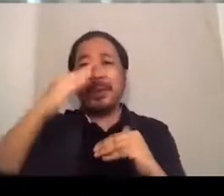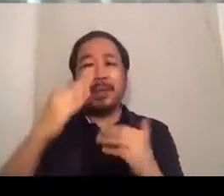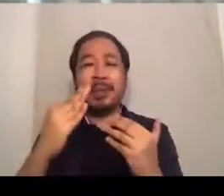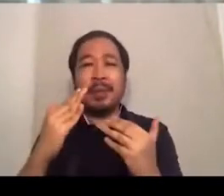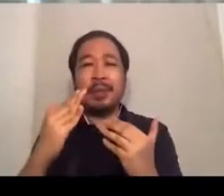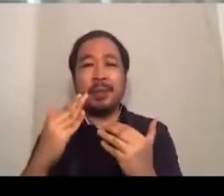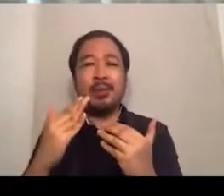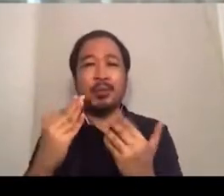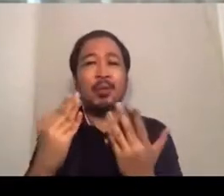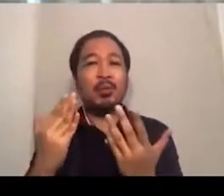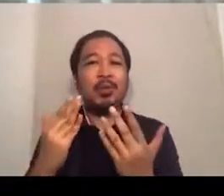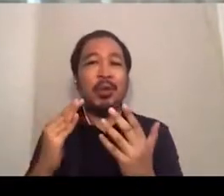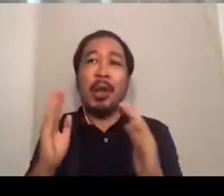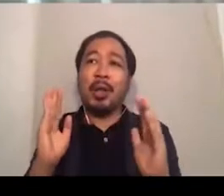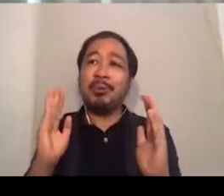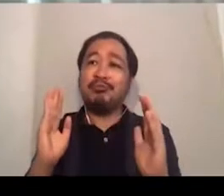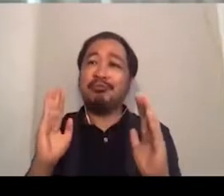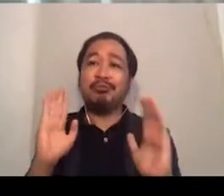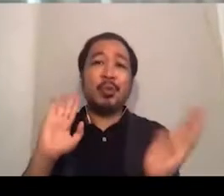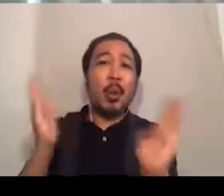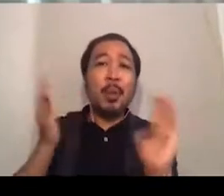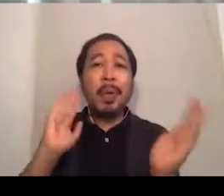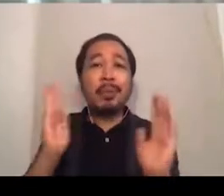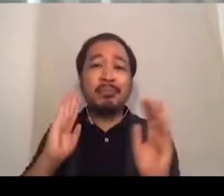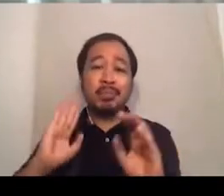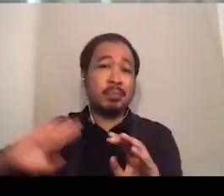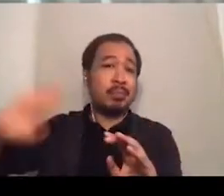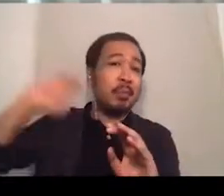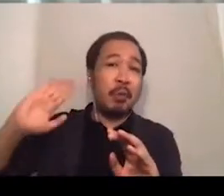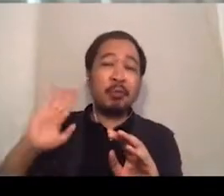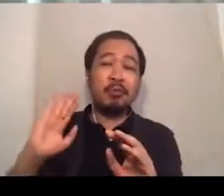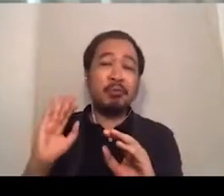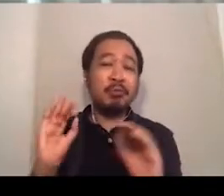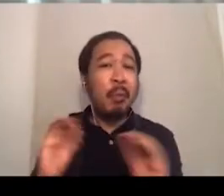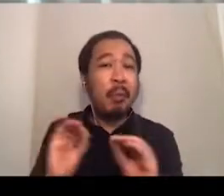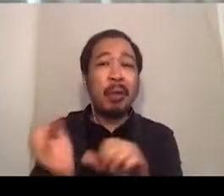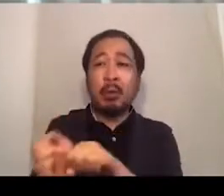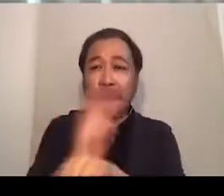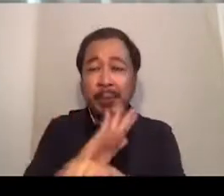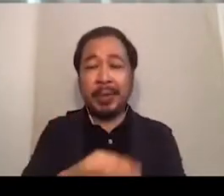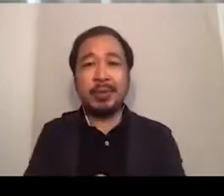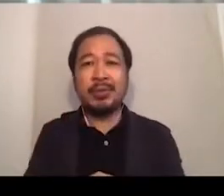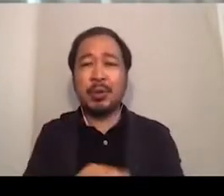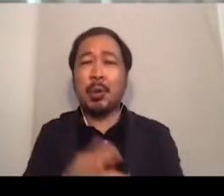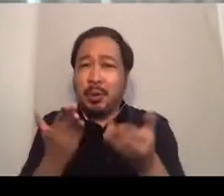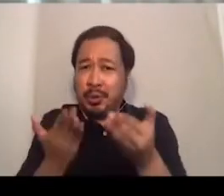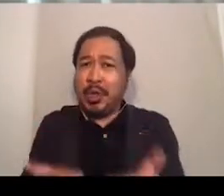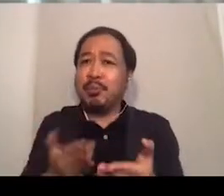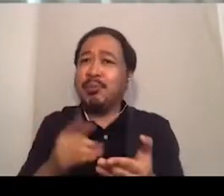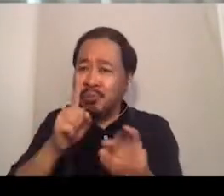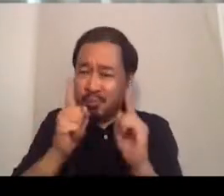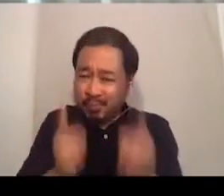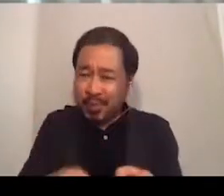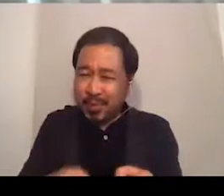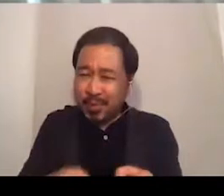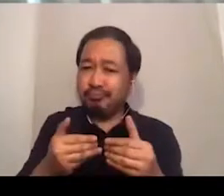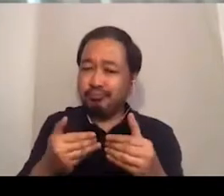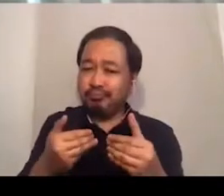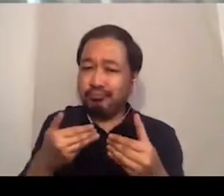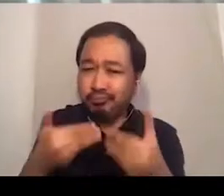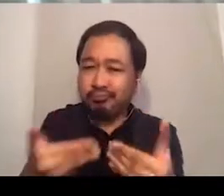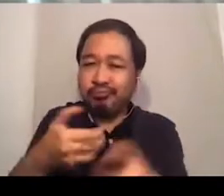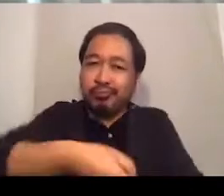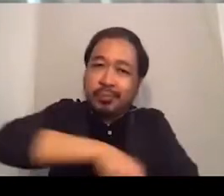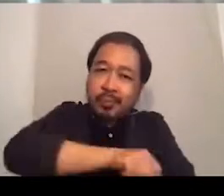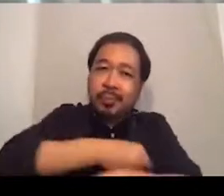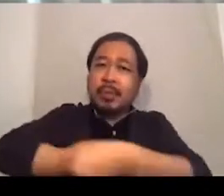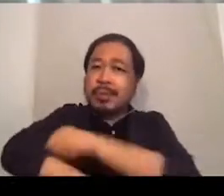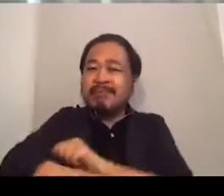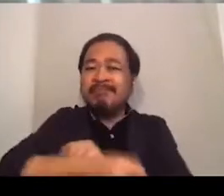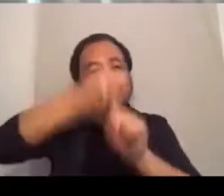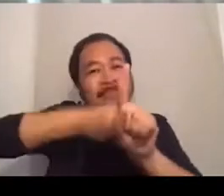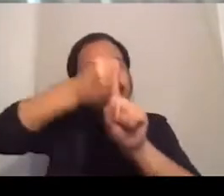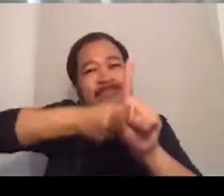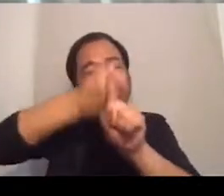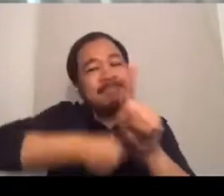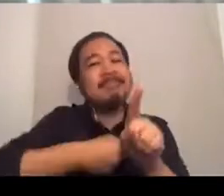among organizations of persons with disabilities, civil society organizations, local governments, private sectors.